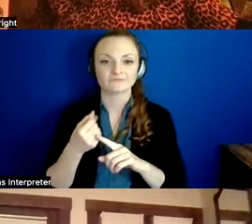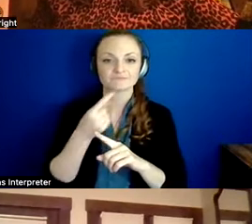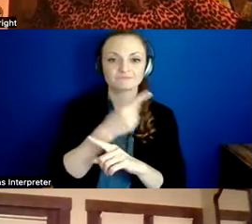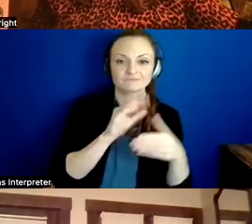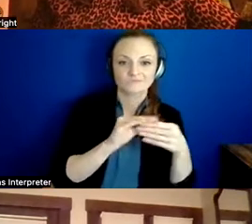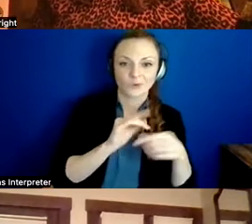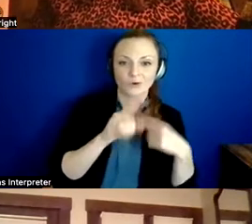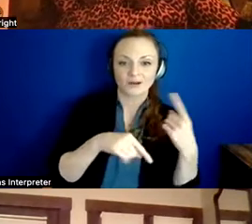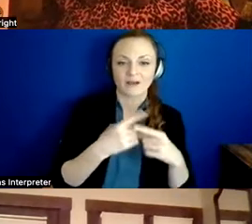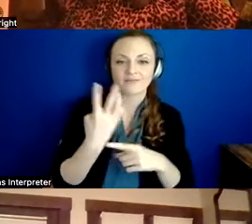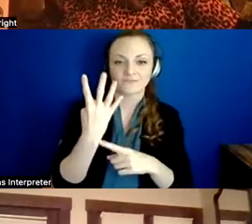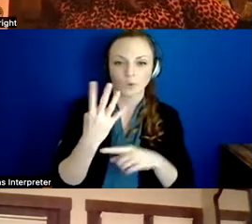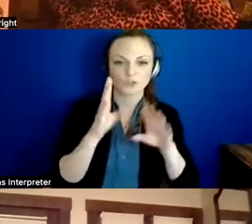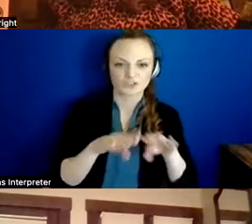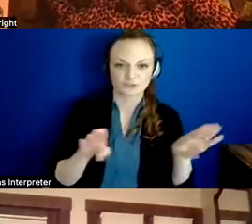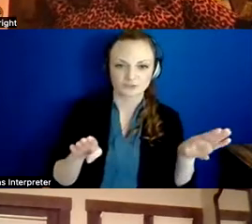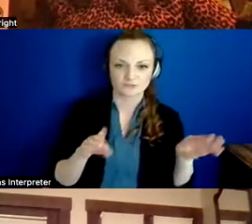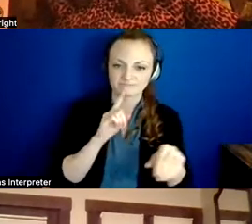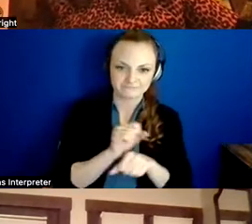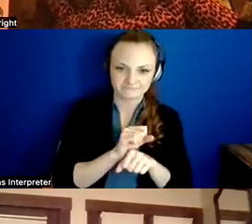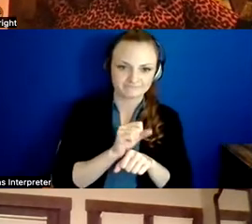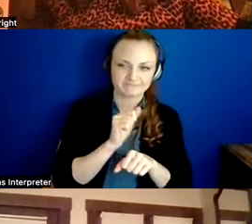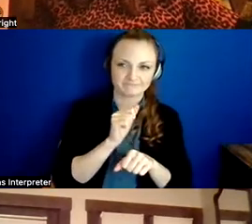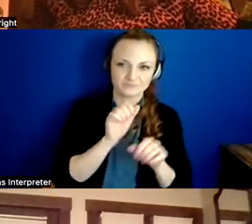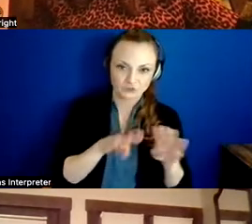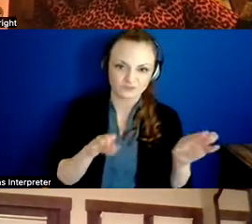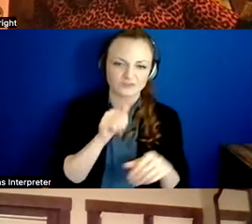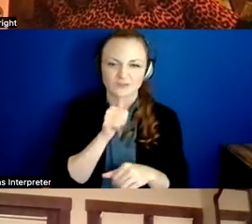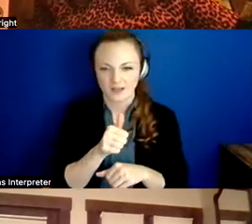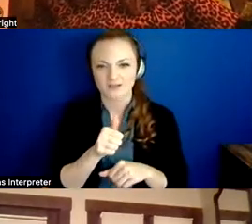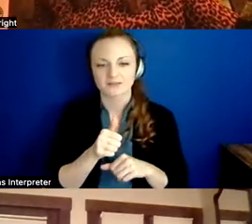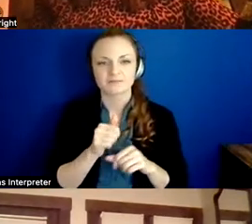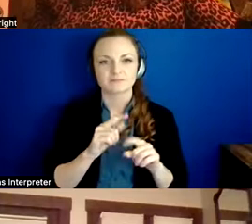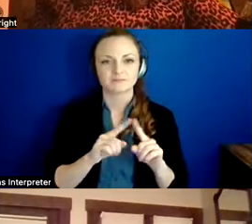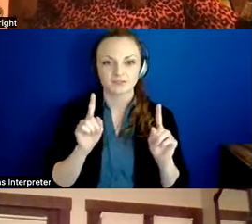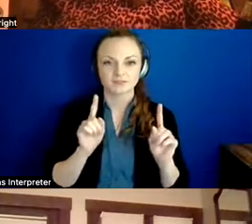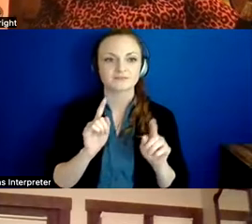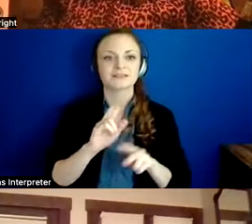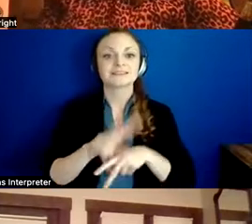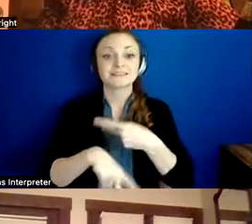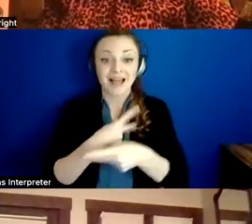19:41:58 These are not literal children. These are types of children.